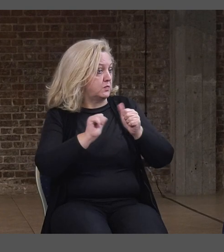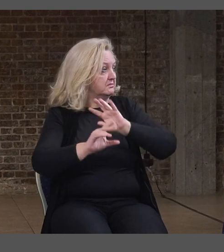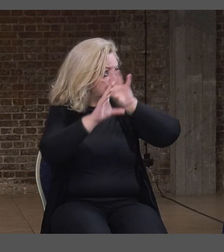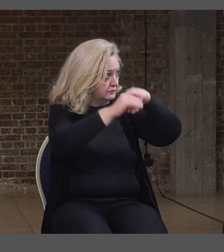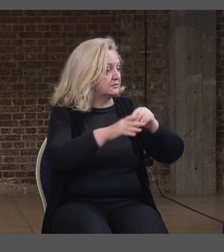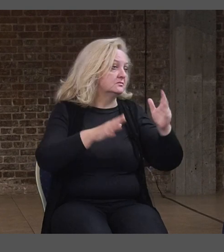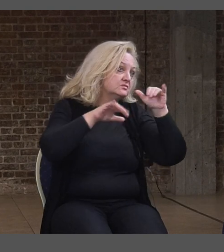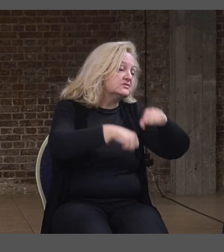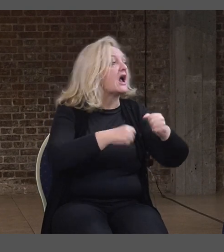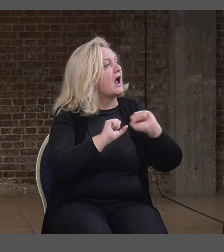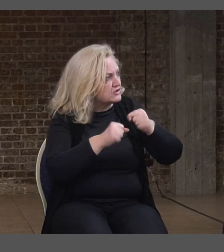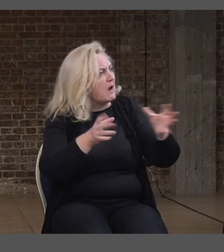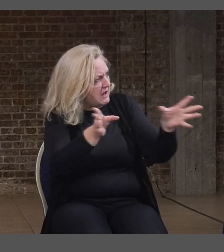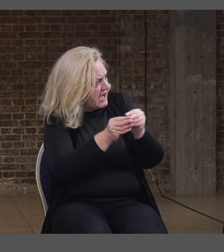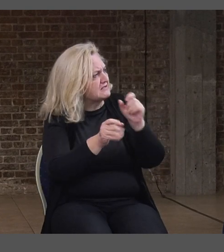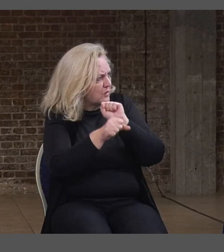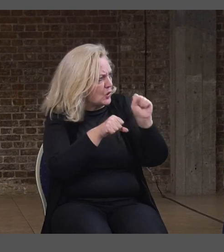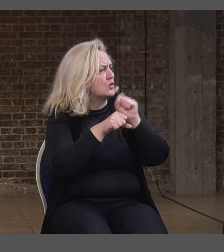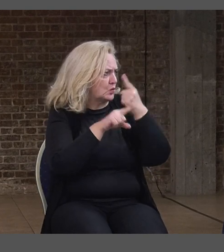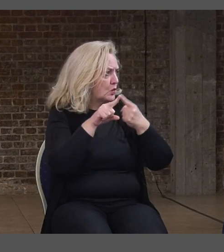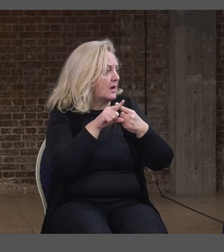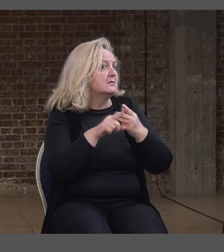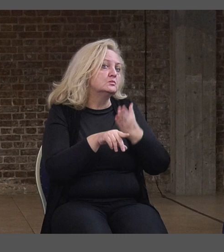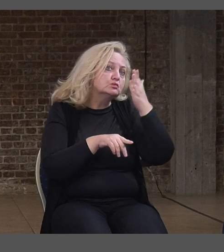but they're already aiming in the IMPs to be they are mixed in the future,